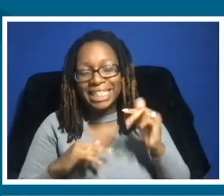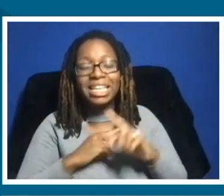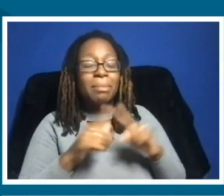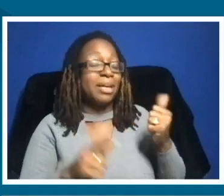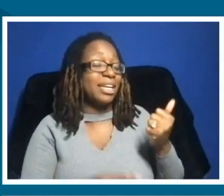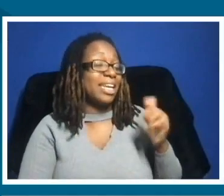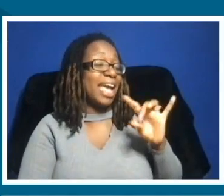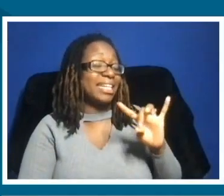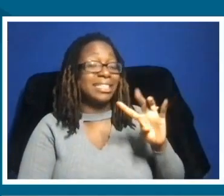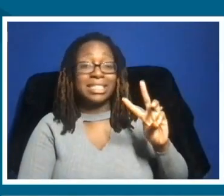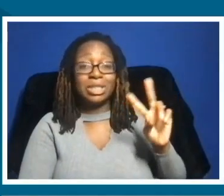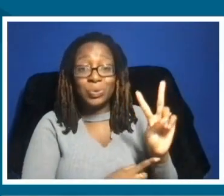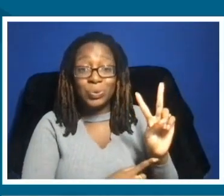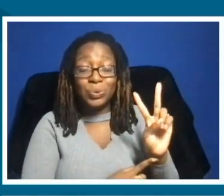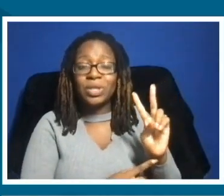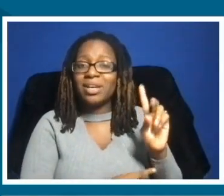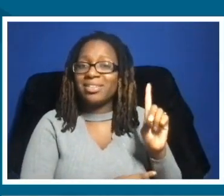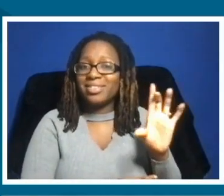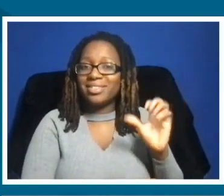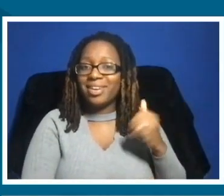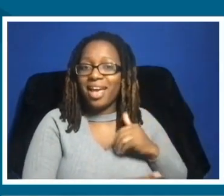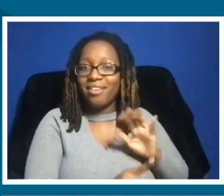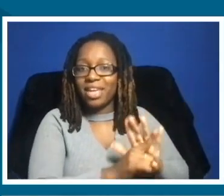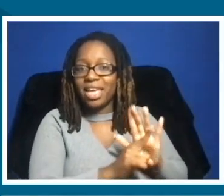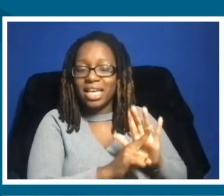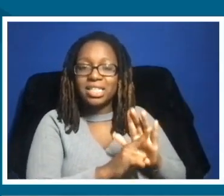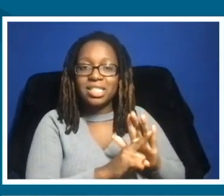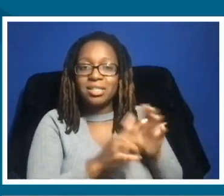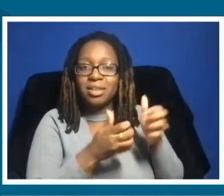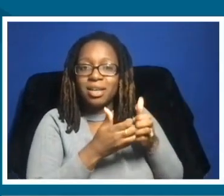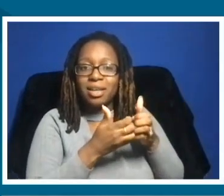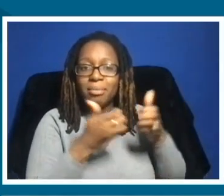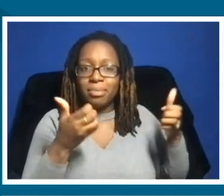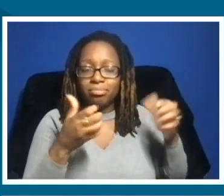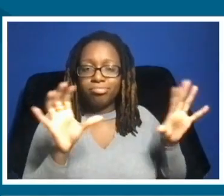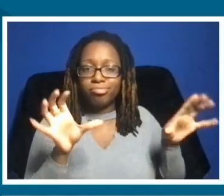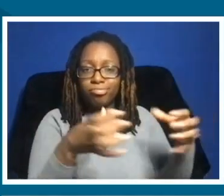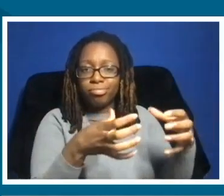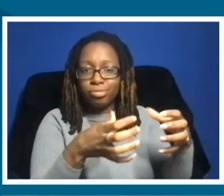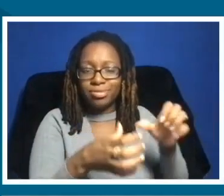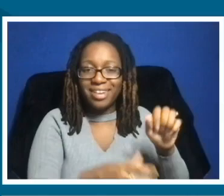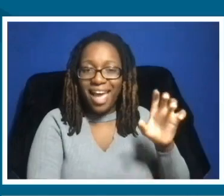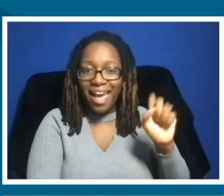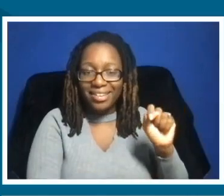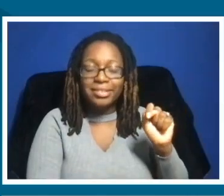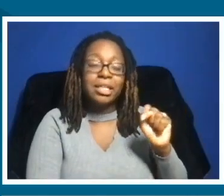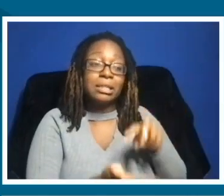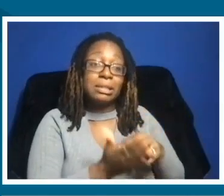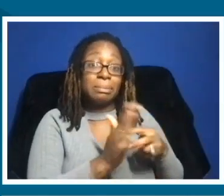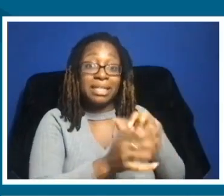passed its own emancipation act and so